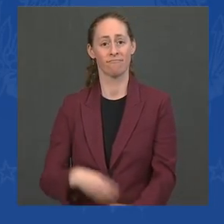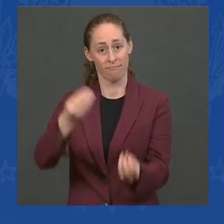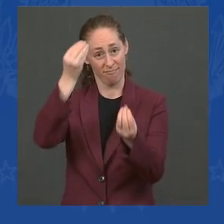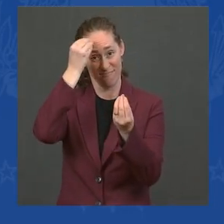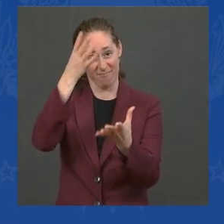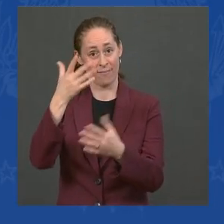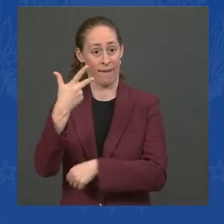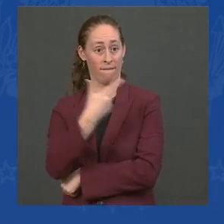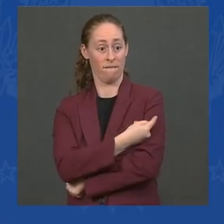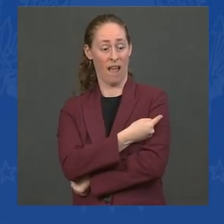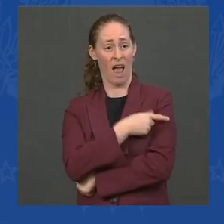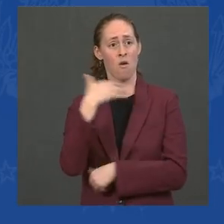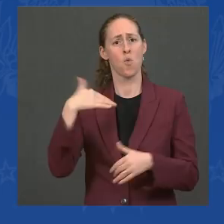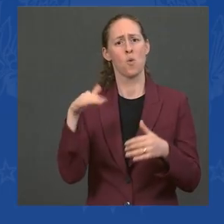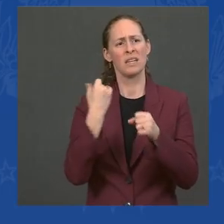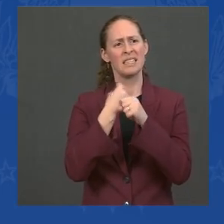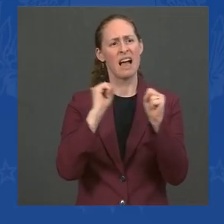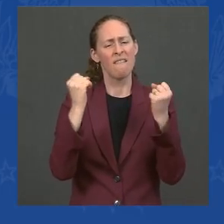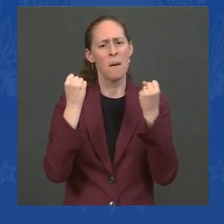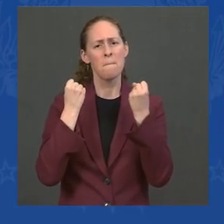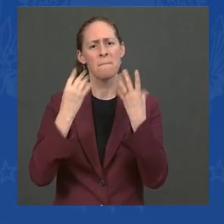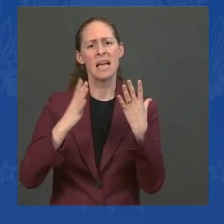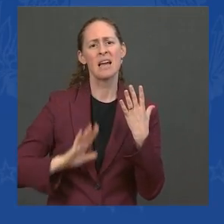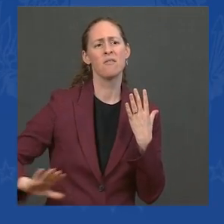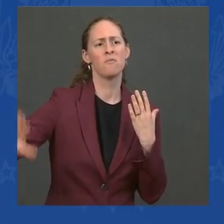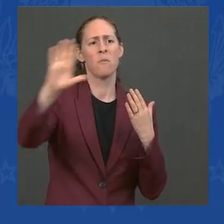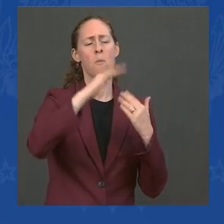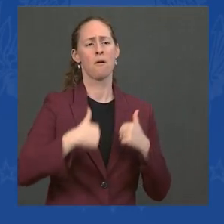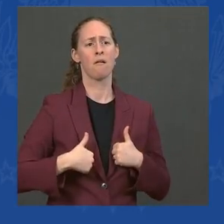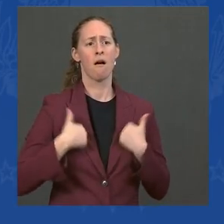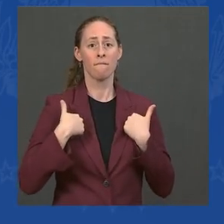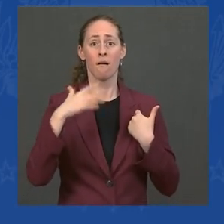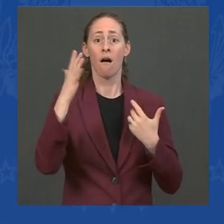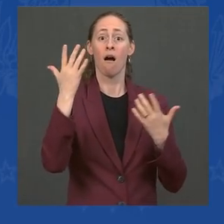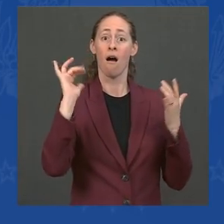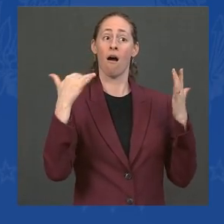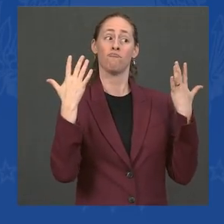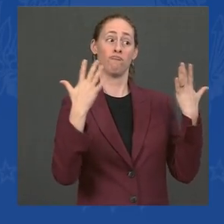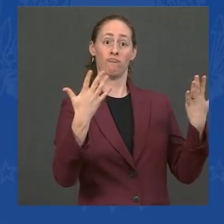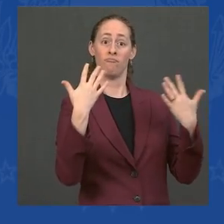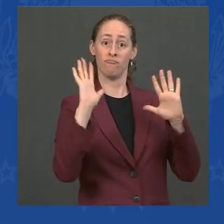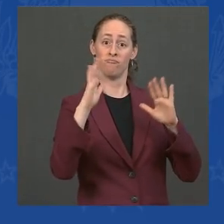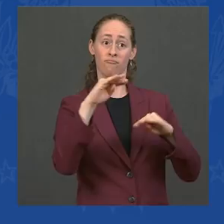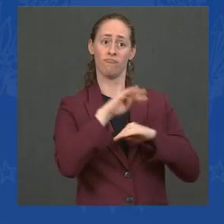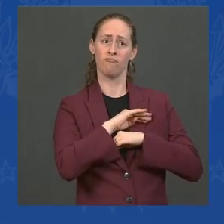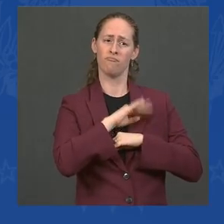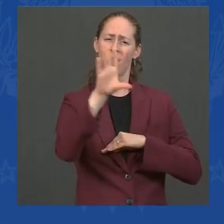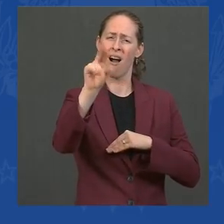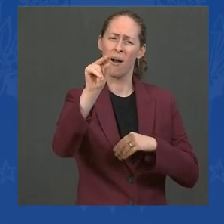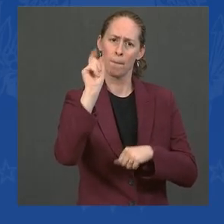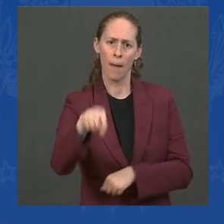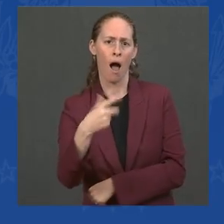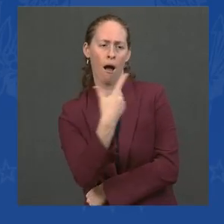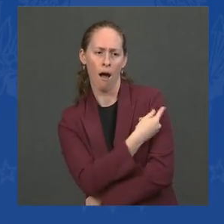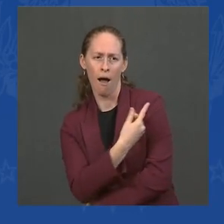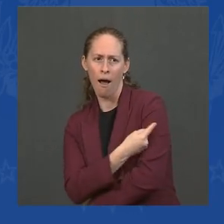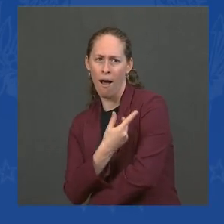Getting vaccinated is the right thing to do for ourselves and for each other. Vaccinations are helping to keep our schools